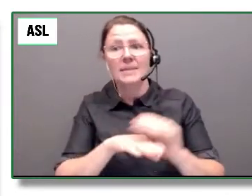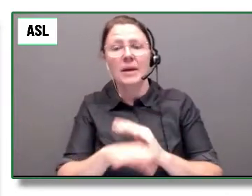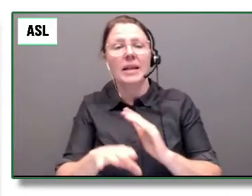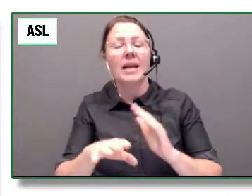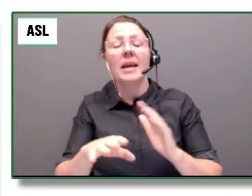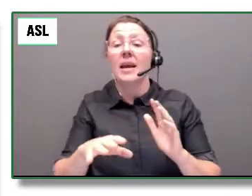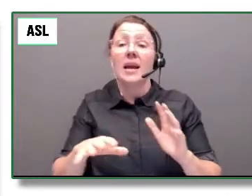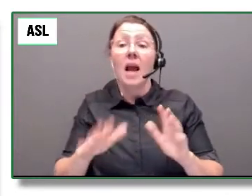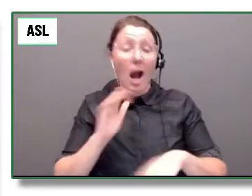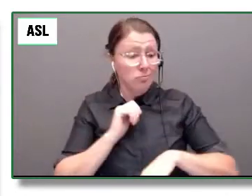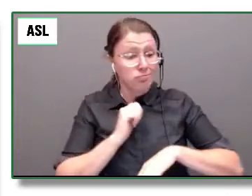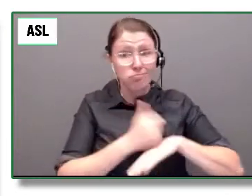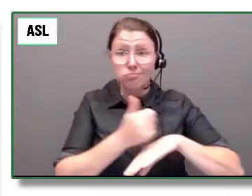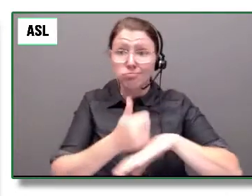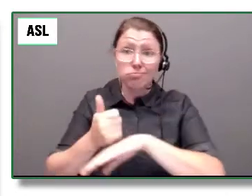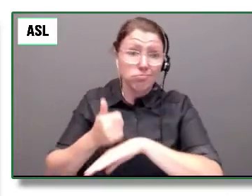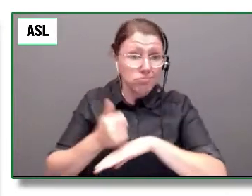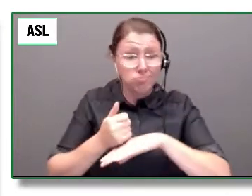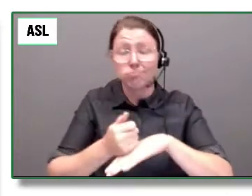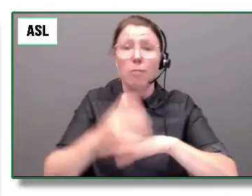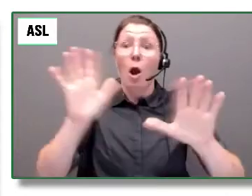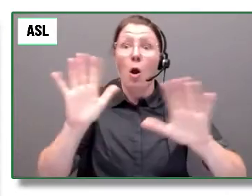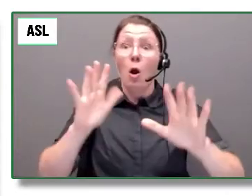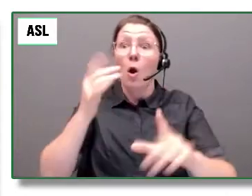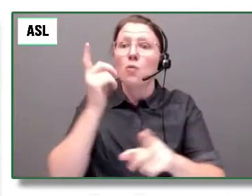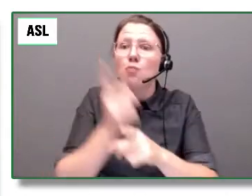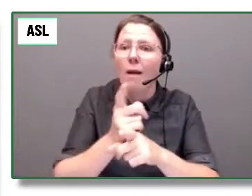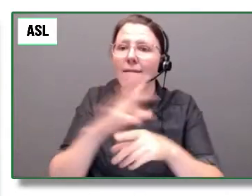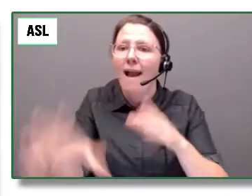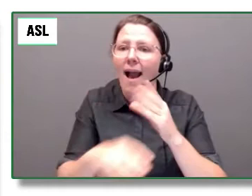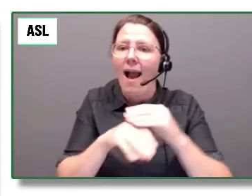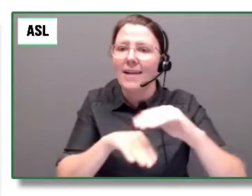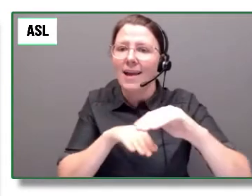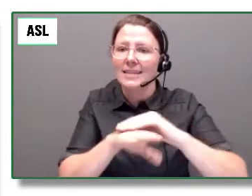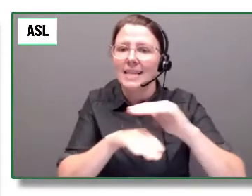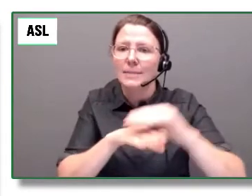see it as something that you know you you think about at the very end of your